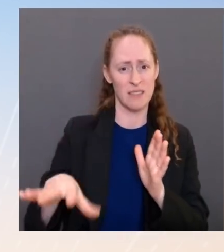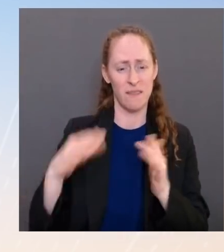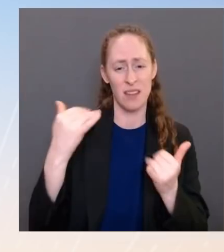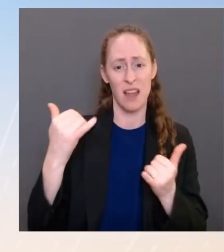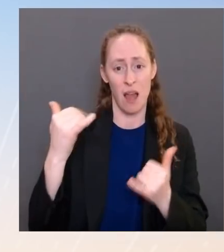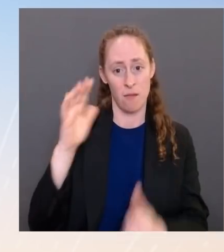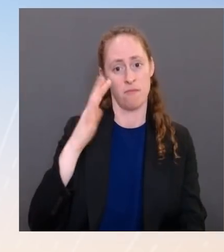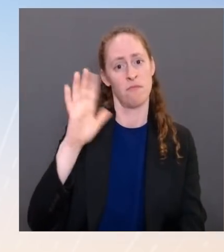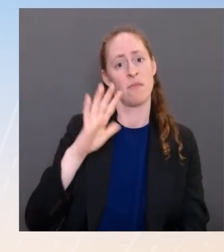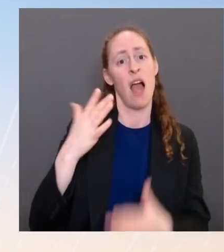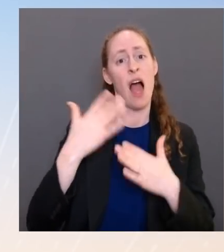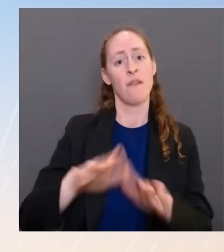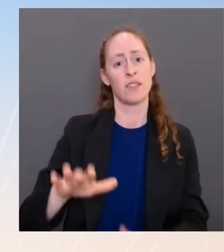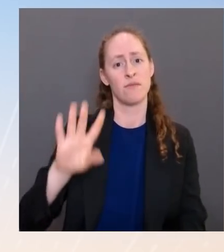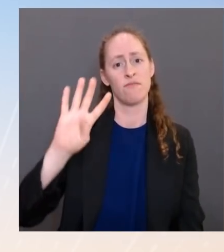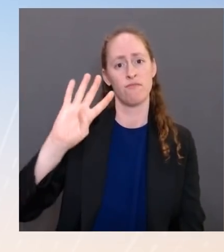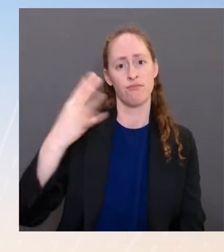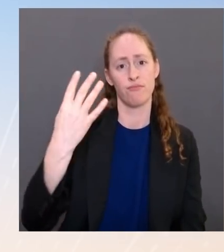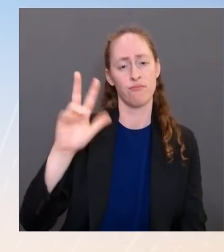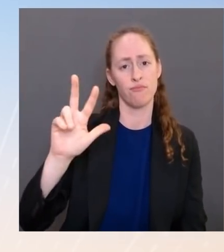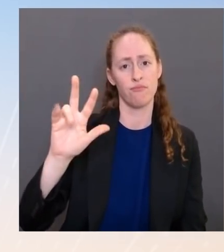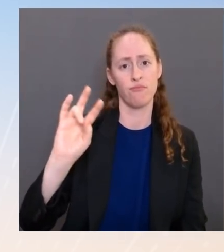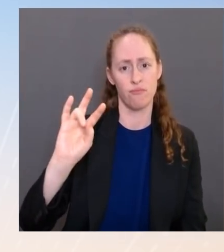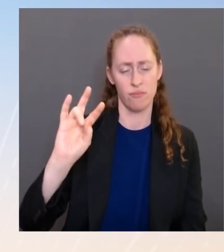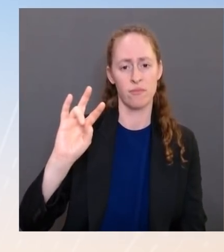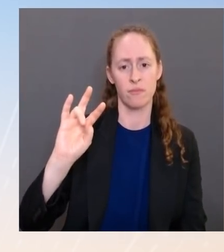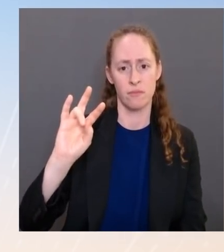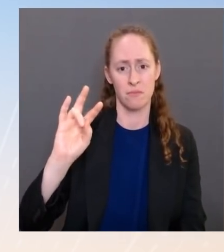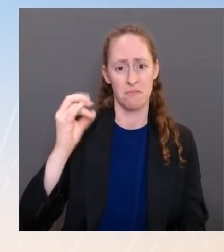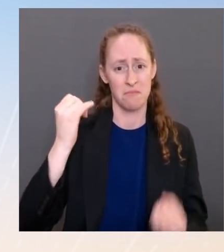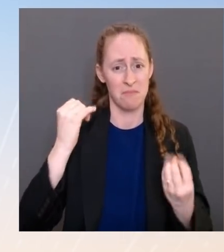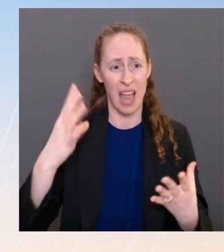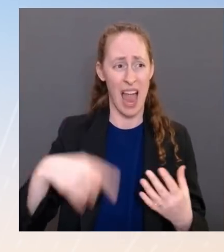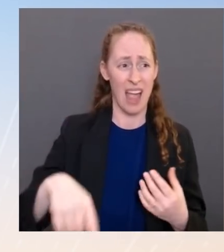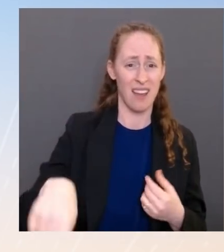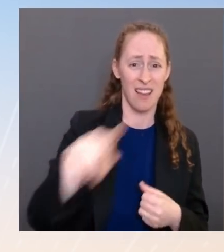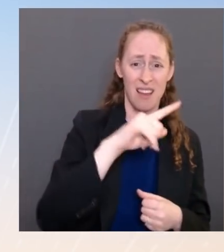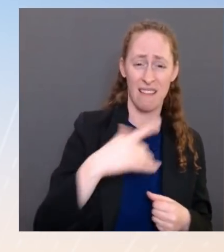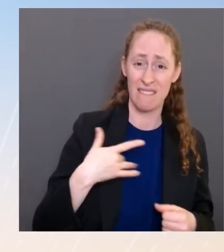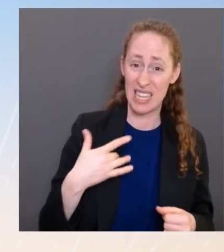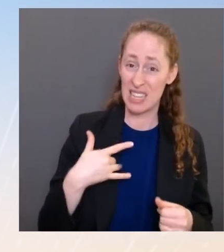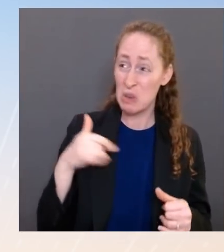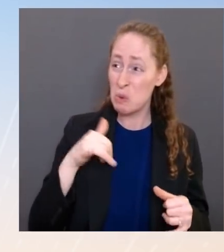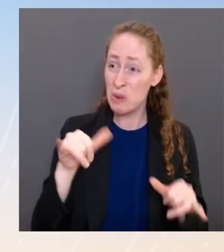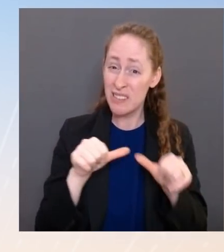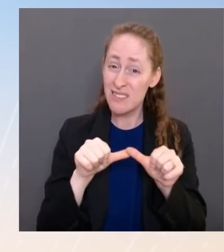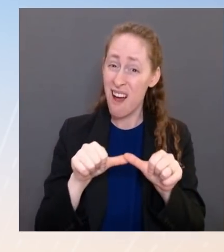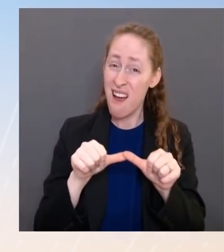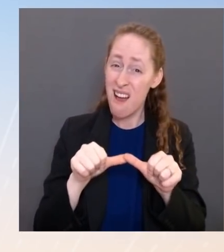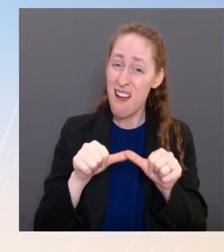Ms. Psaki: Well, I would say -- you heard the President say today and reiterate today that he is relentlessly focused on easing